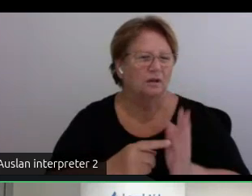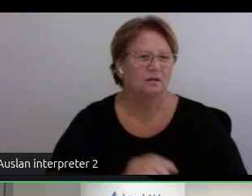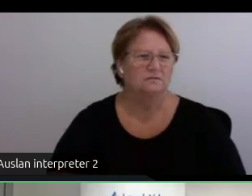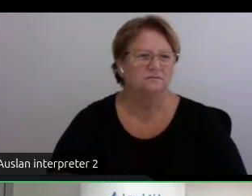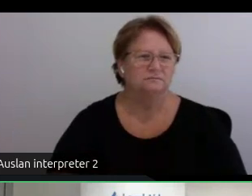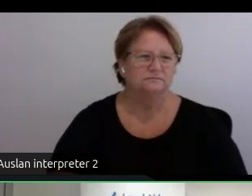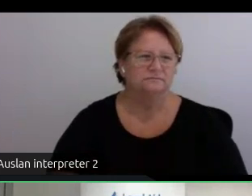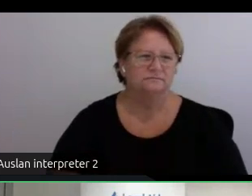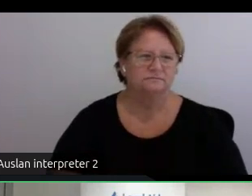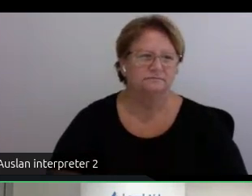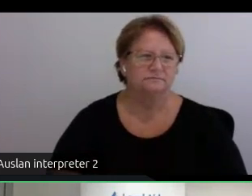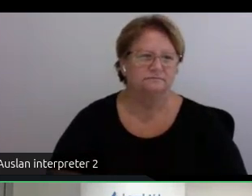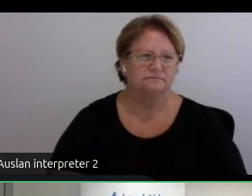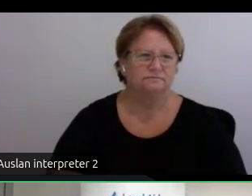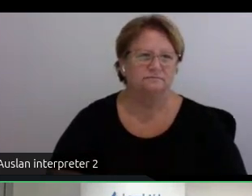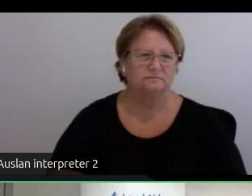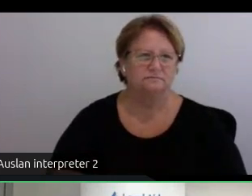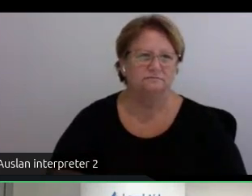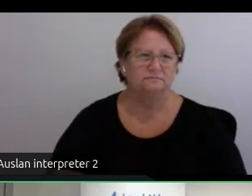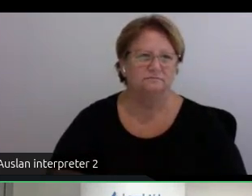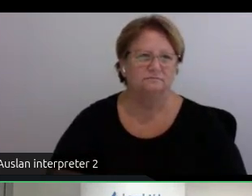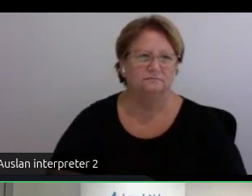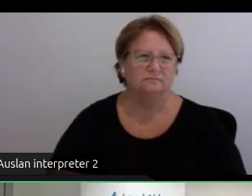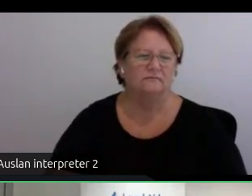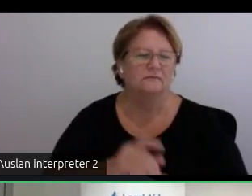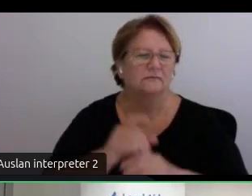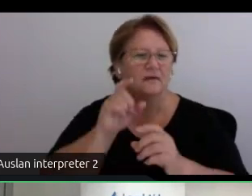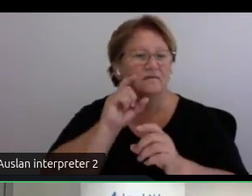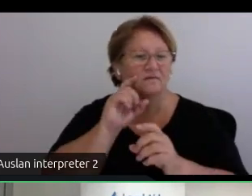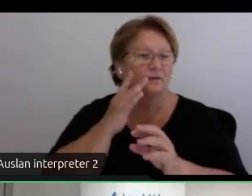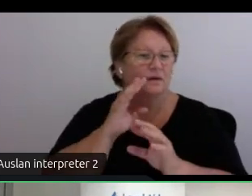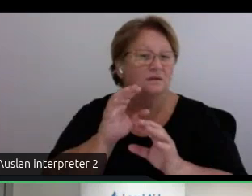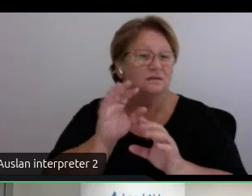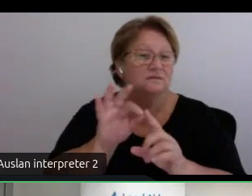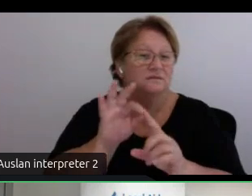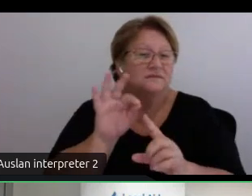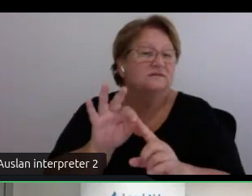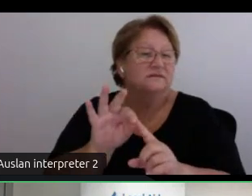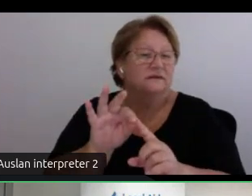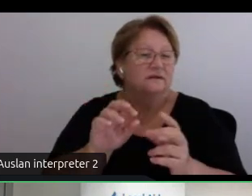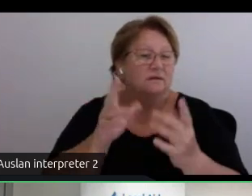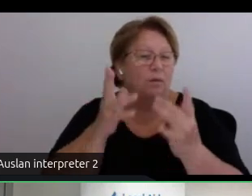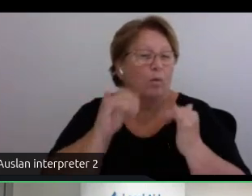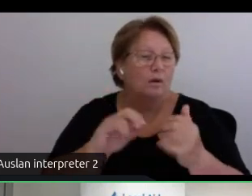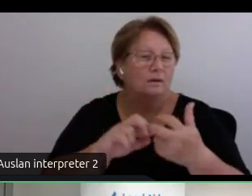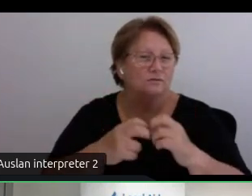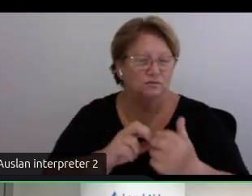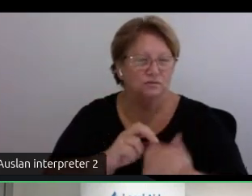Um it's always fun when there's a real specific lawyer legal issue. Um but there's other legal